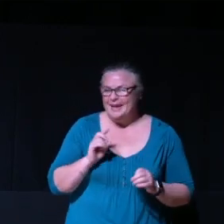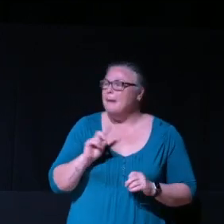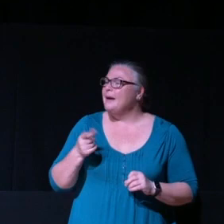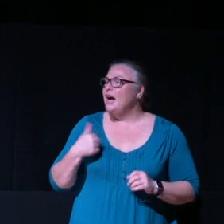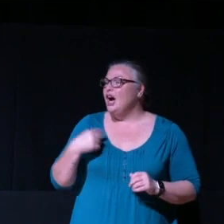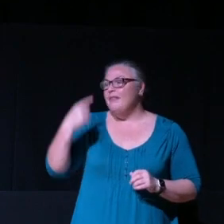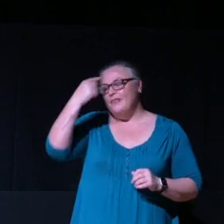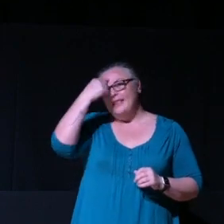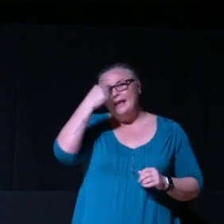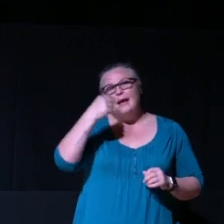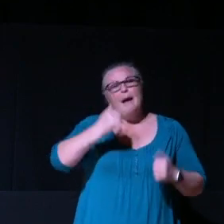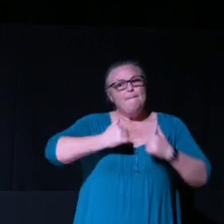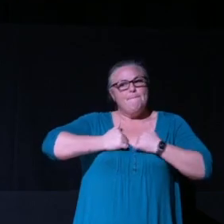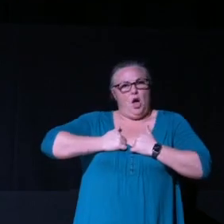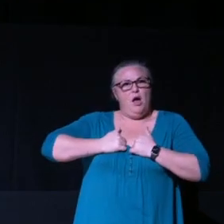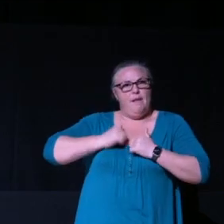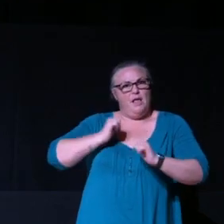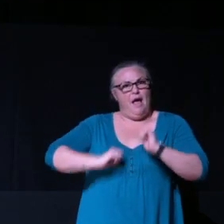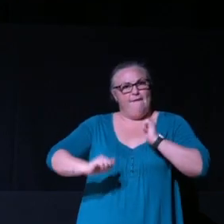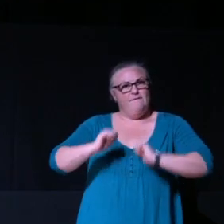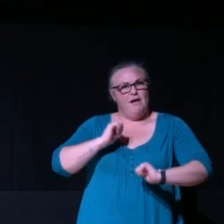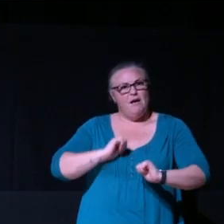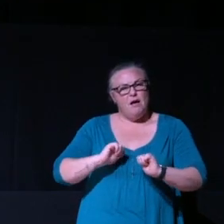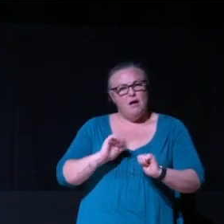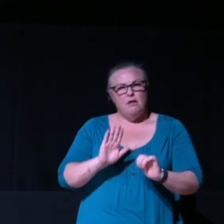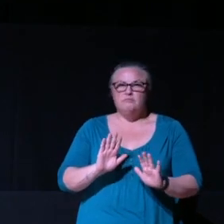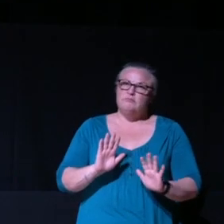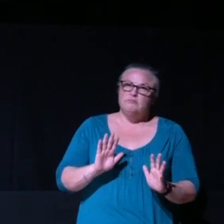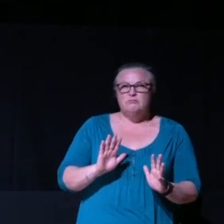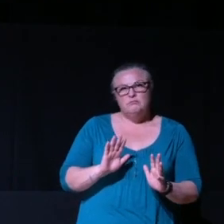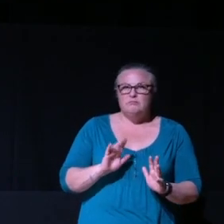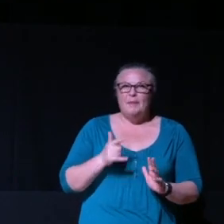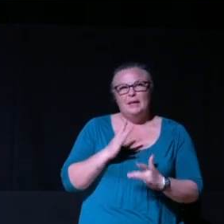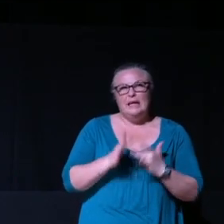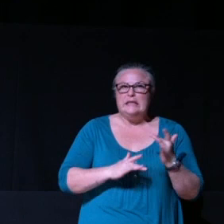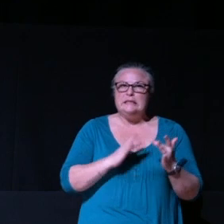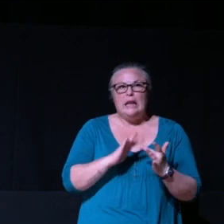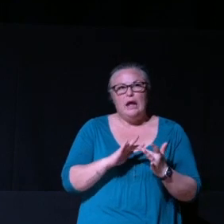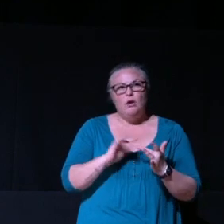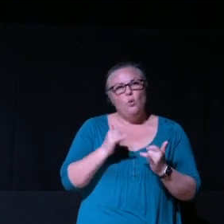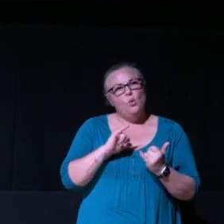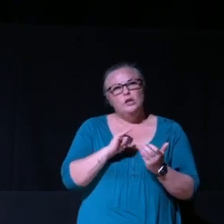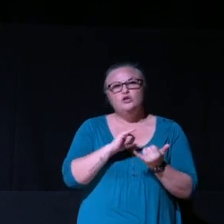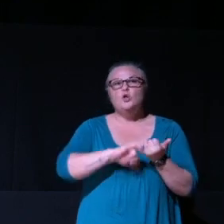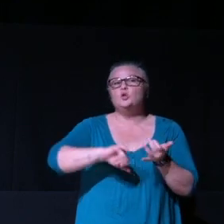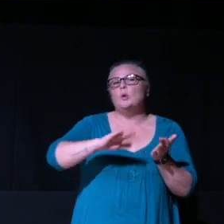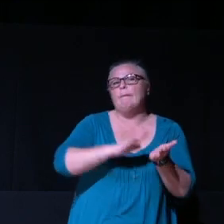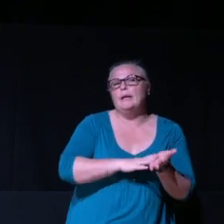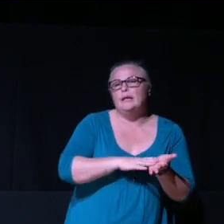Well, up until I don't know, does does the Internet does social media? Do these things actually make